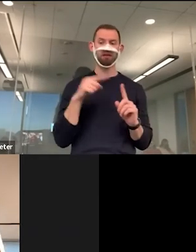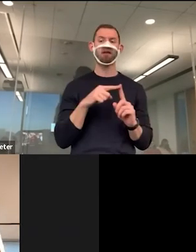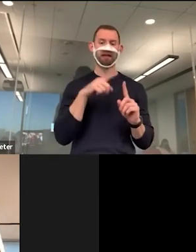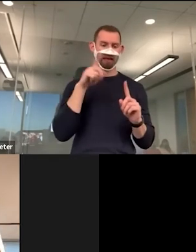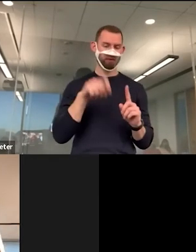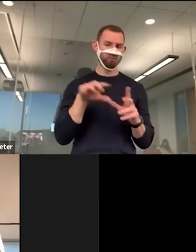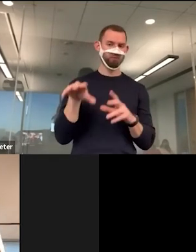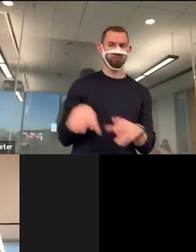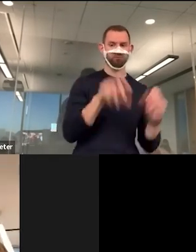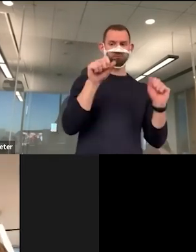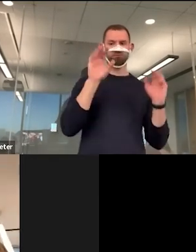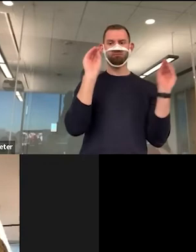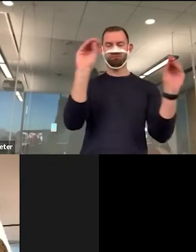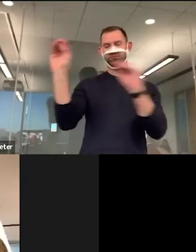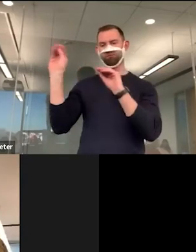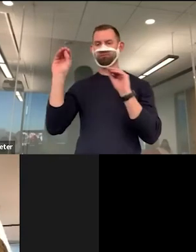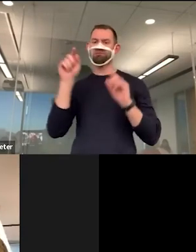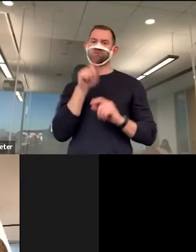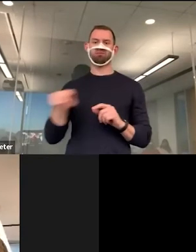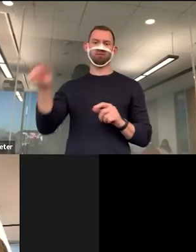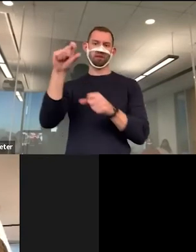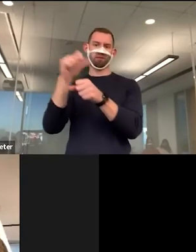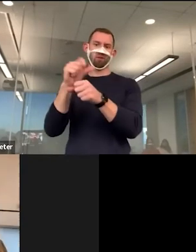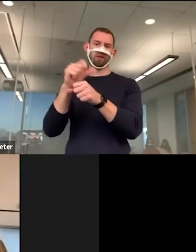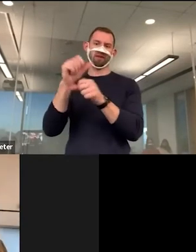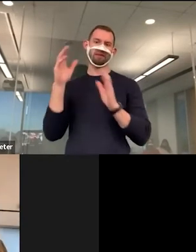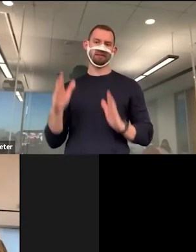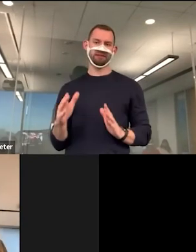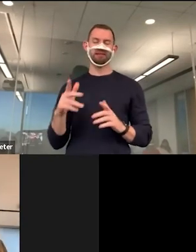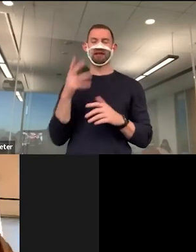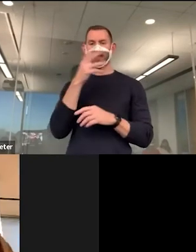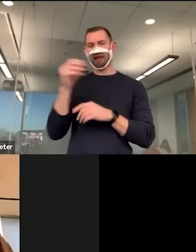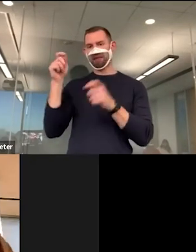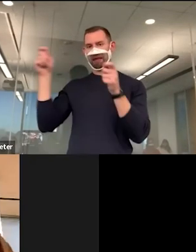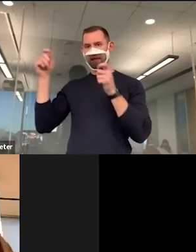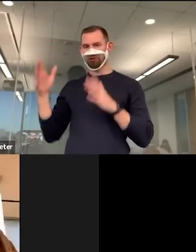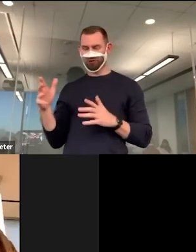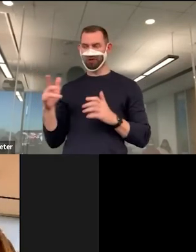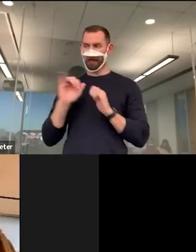employees and management about the inclusion of people with disabilities in the workforce